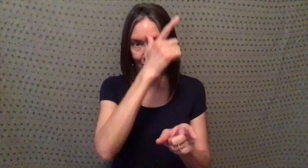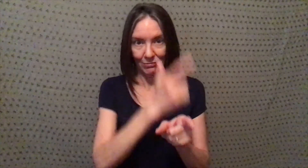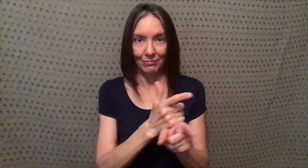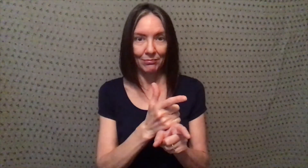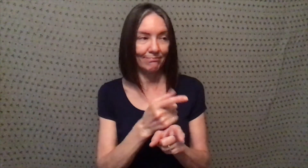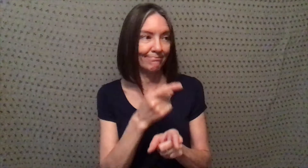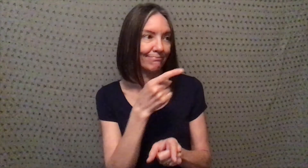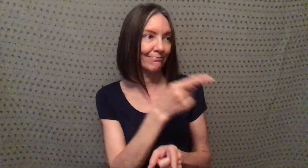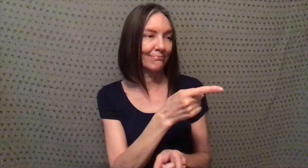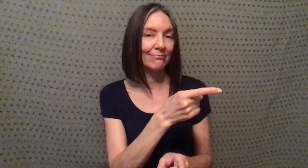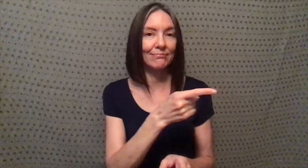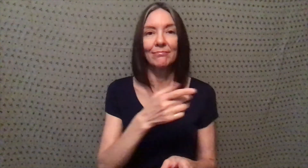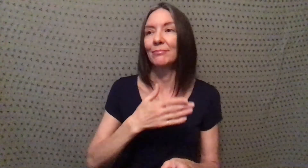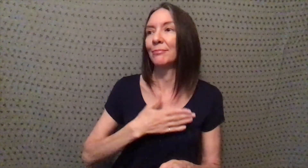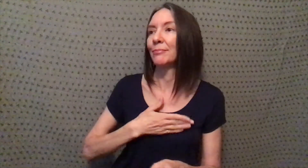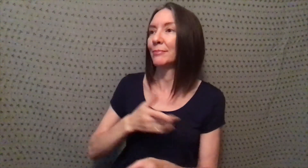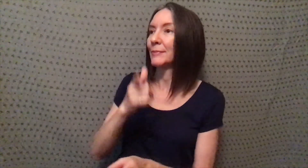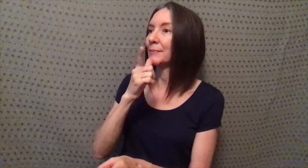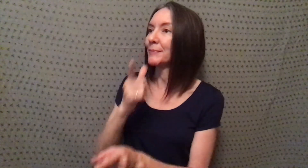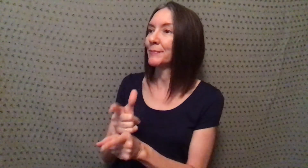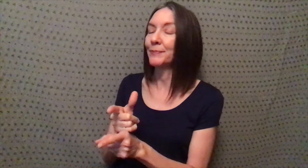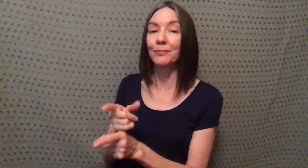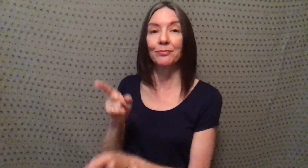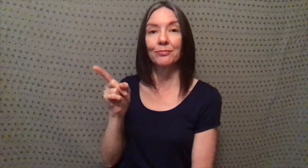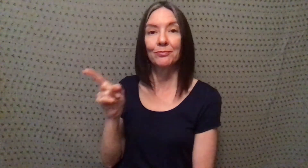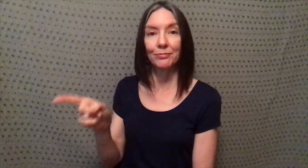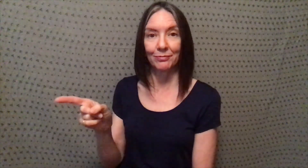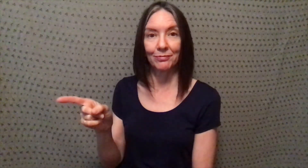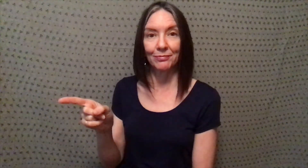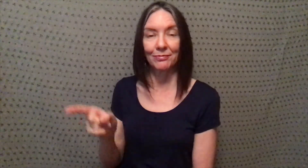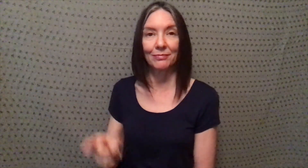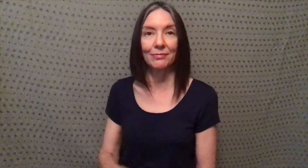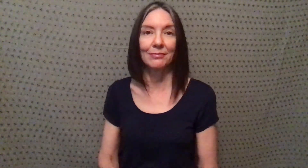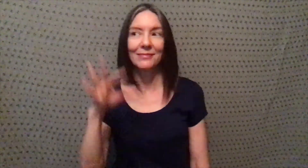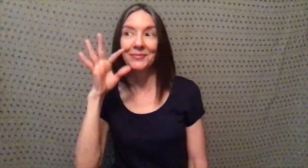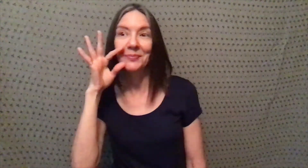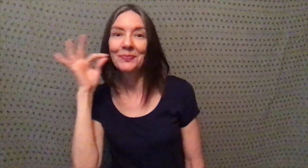my brother there, and my sister there...